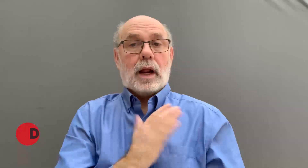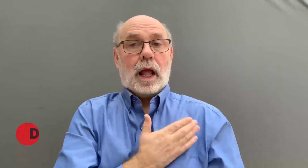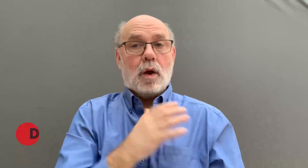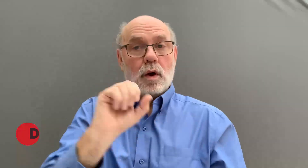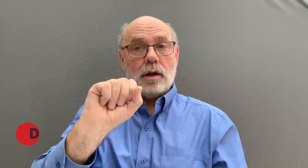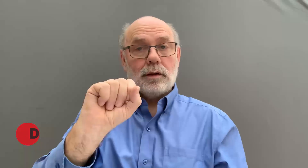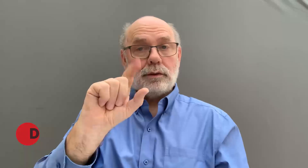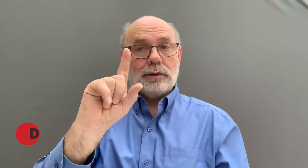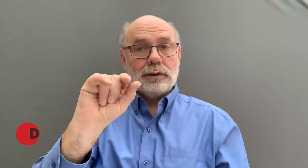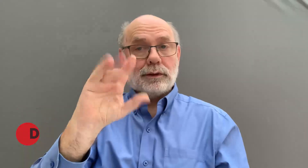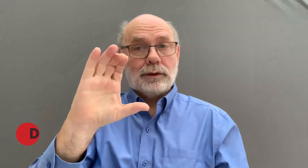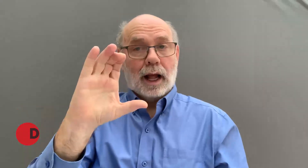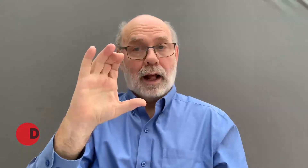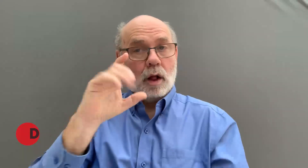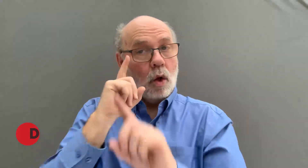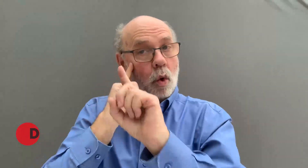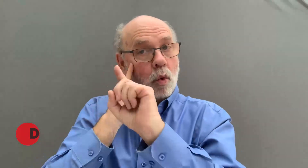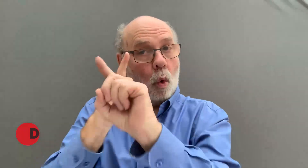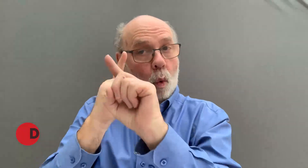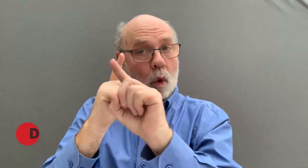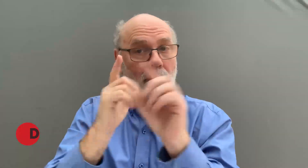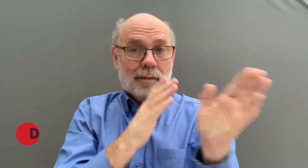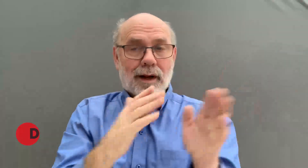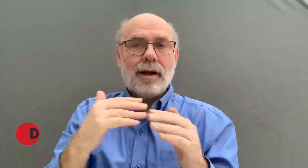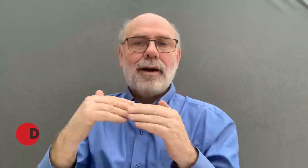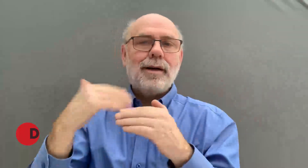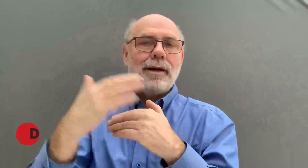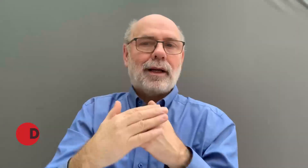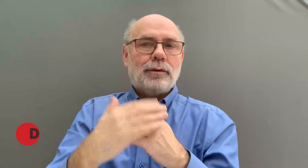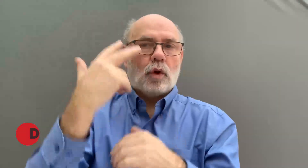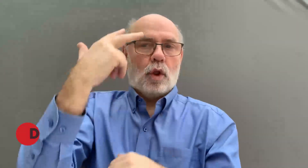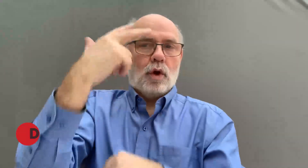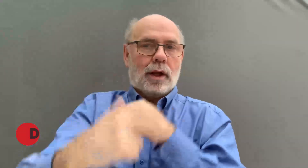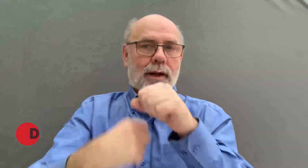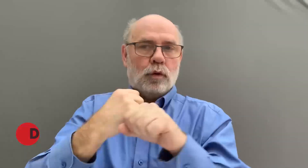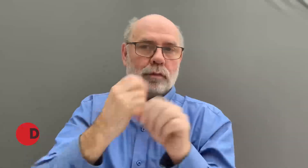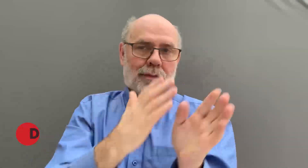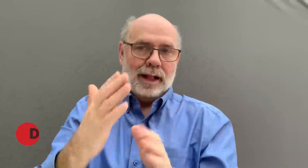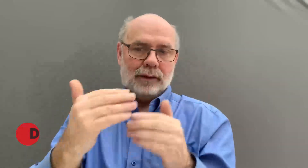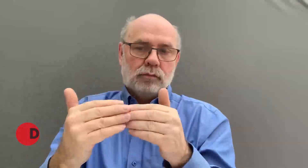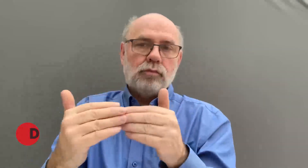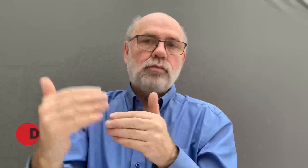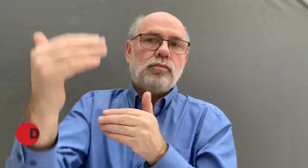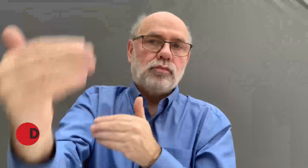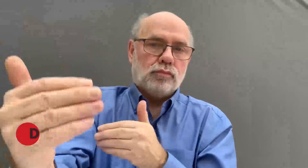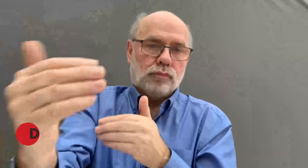Our SLIC goal and plan is for the next 3 years...